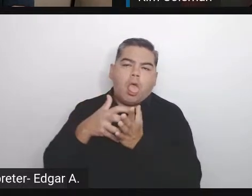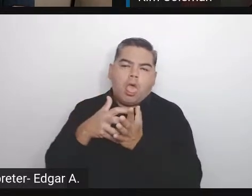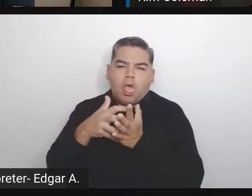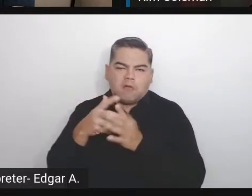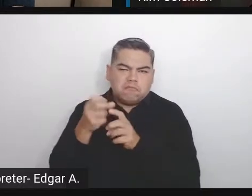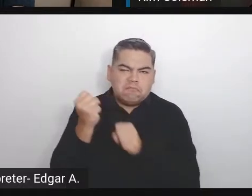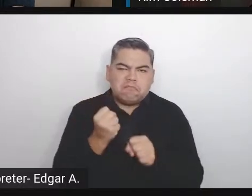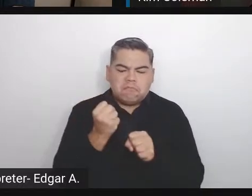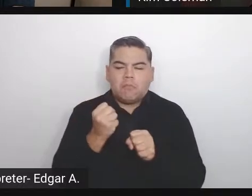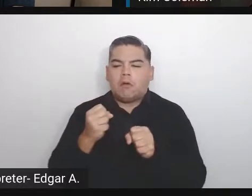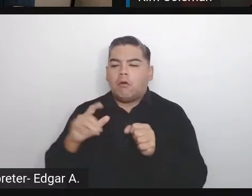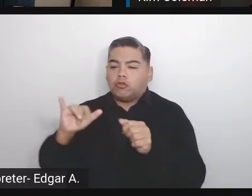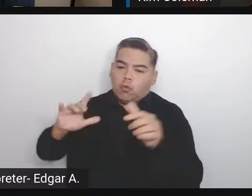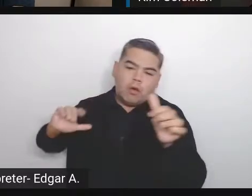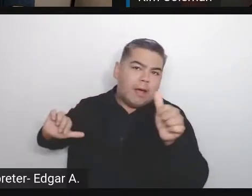Using updated versions and not using weak codes.